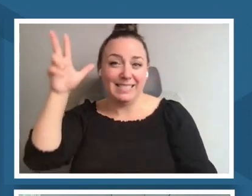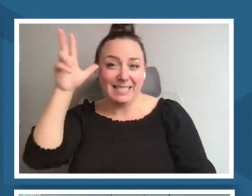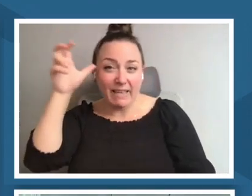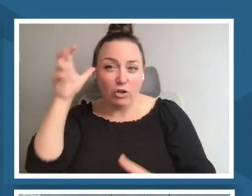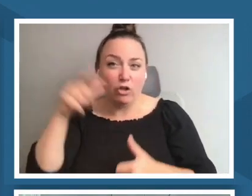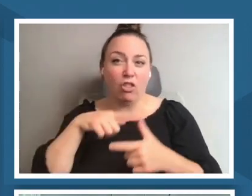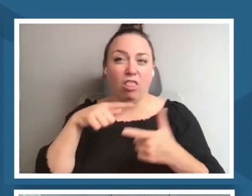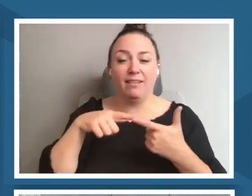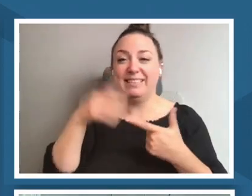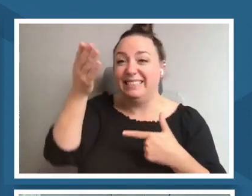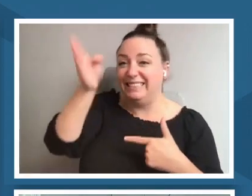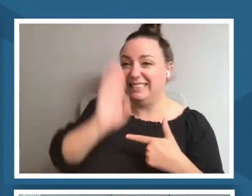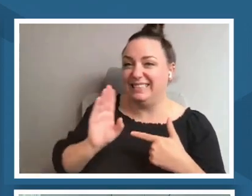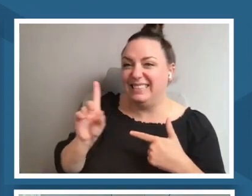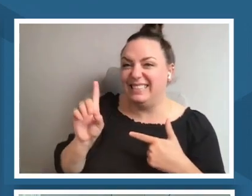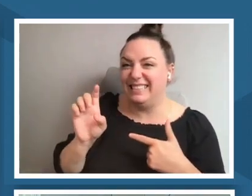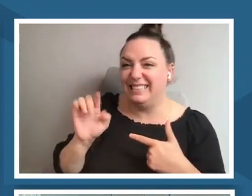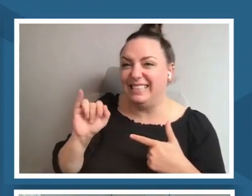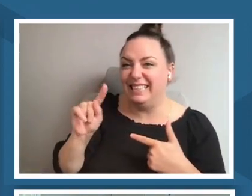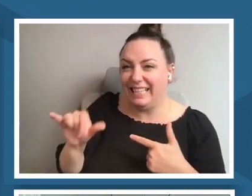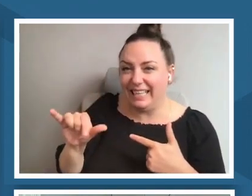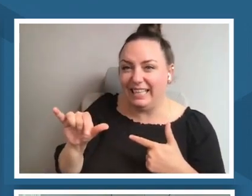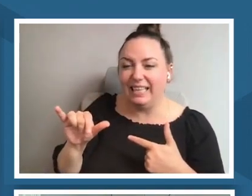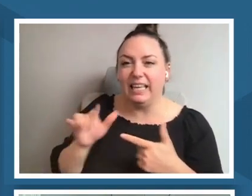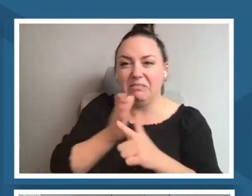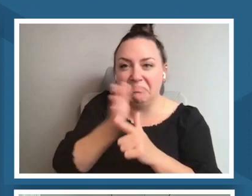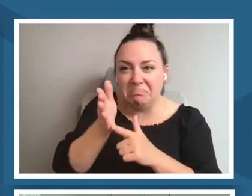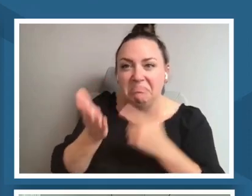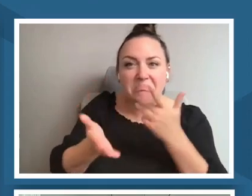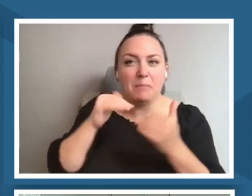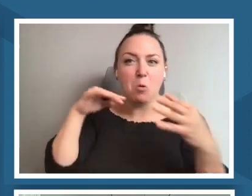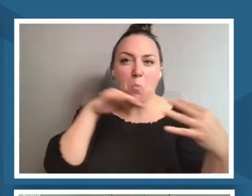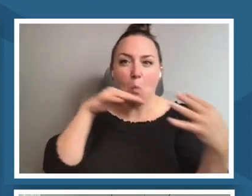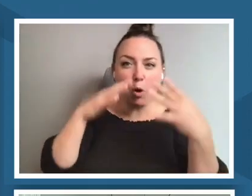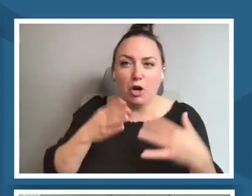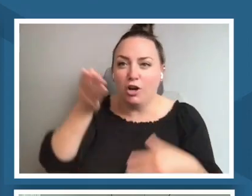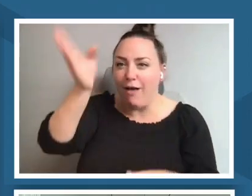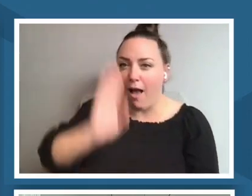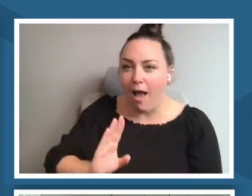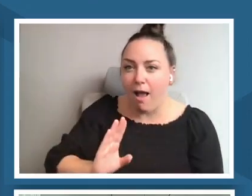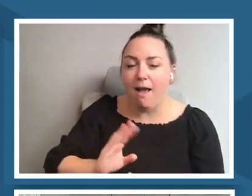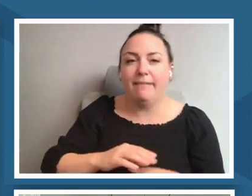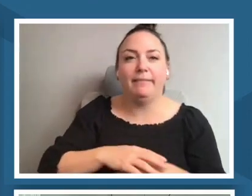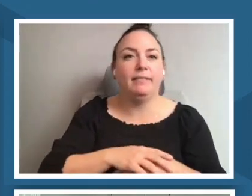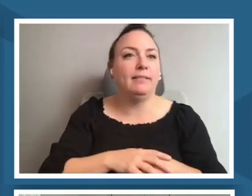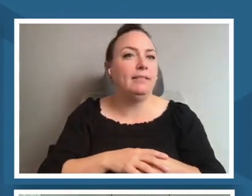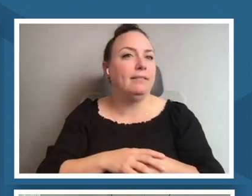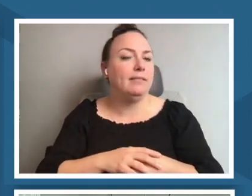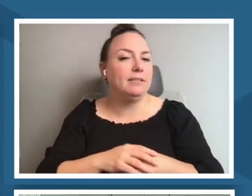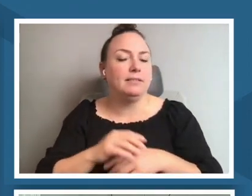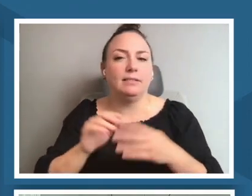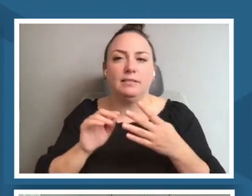like some people are thinking that some kind of a warrior god warrior uh but